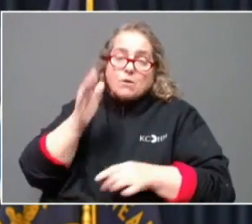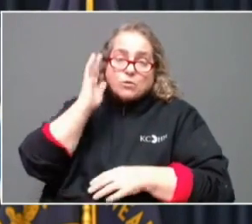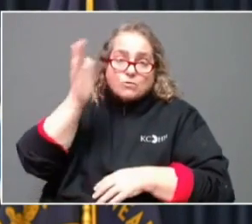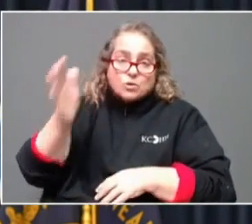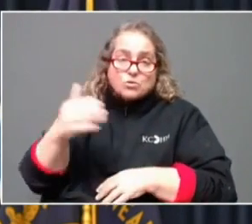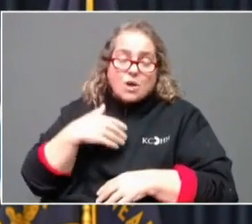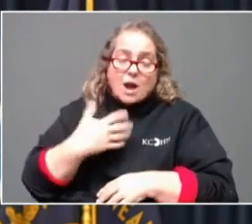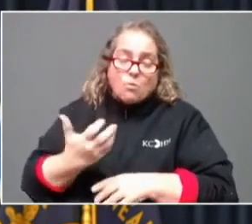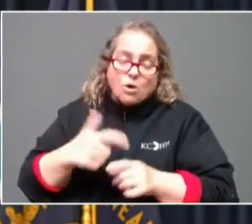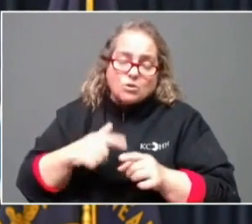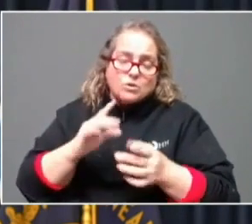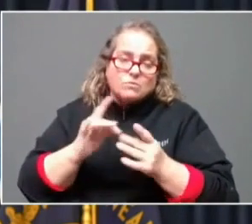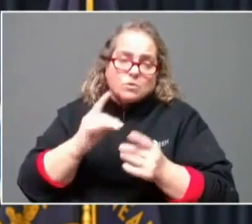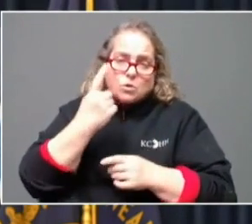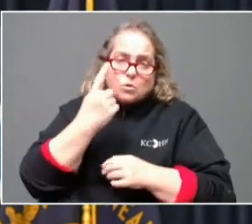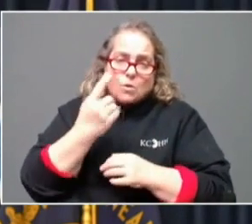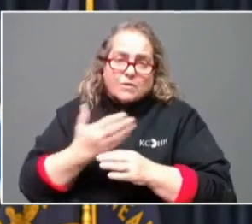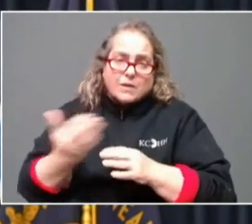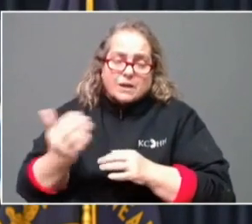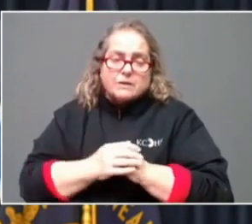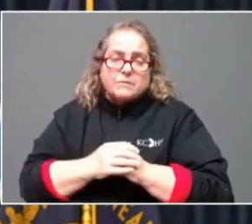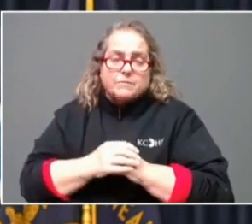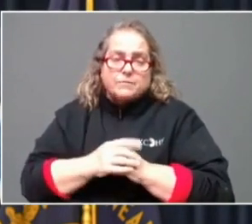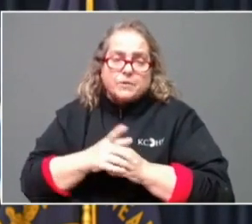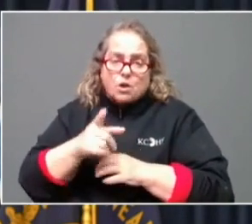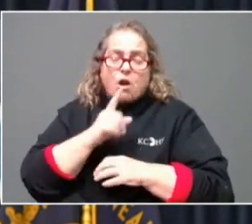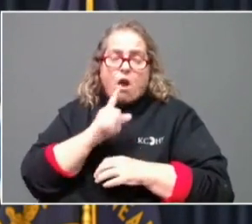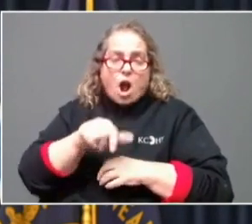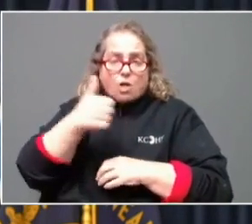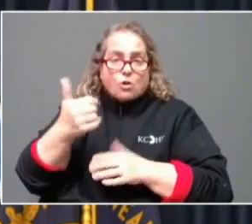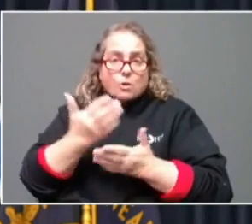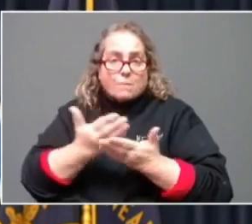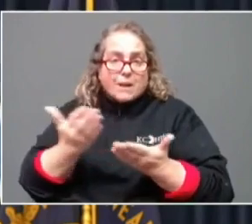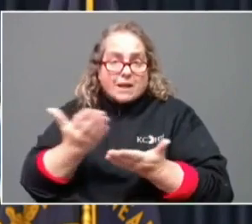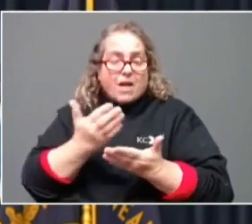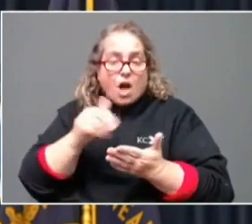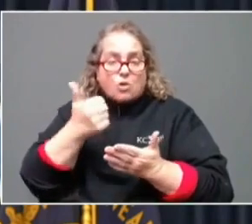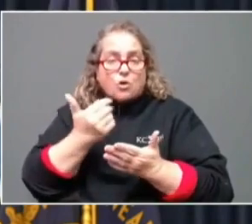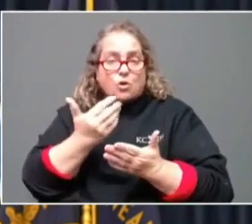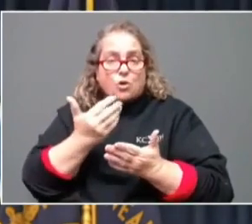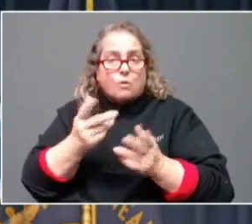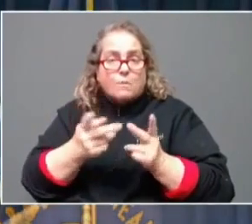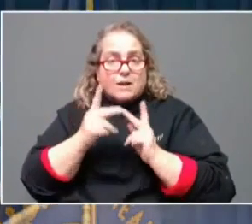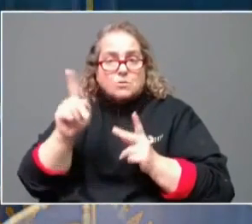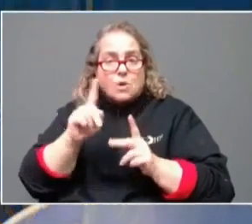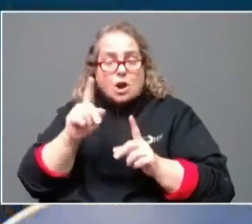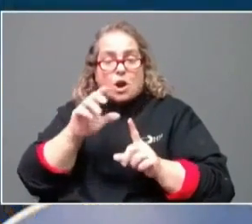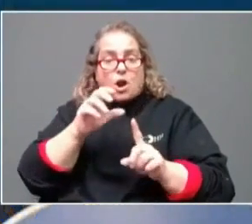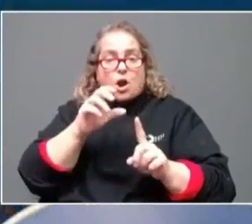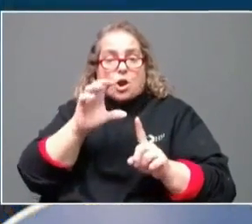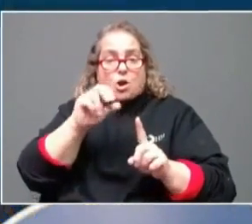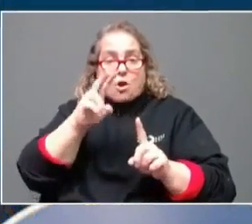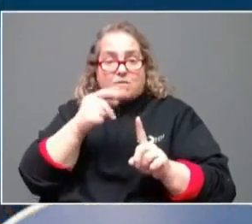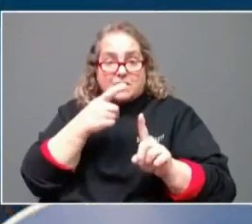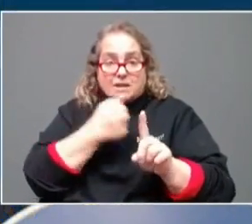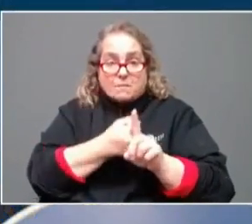comment here. There's other places that Covid has impact obviously. So the other article here on the right hand side talks about how other businesses